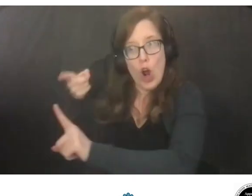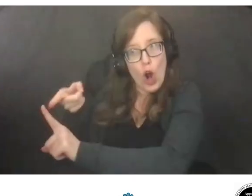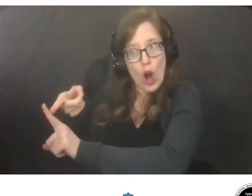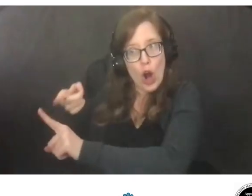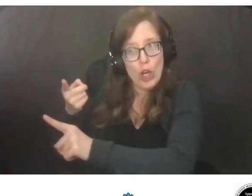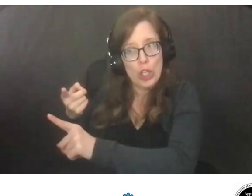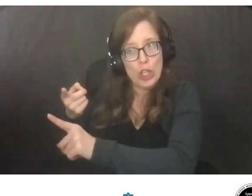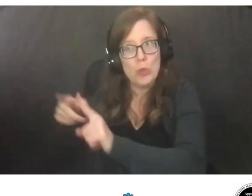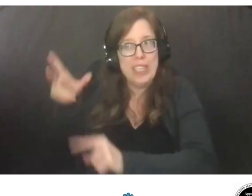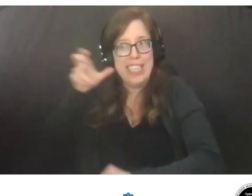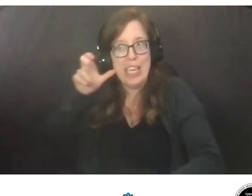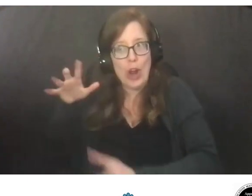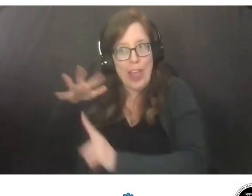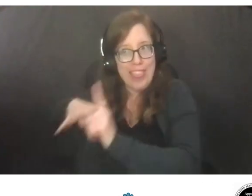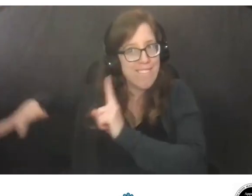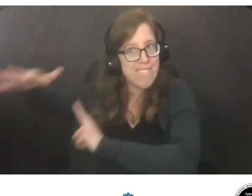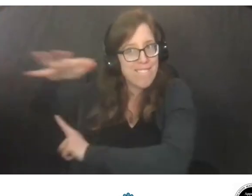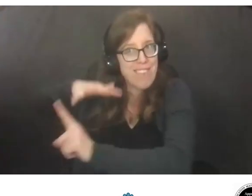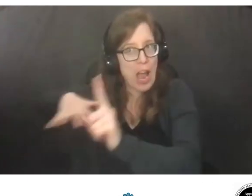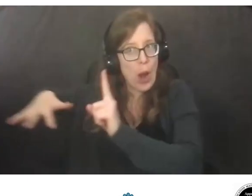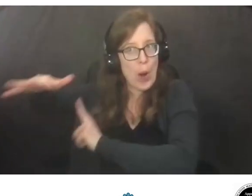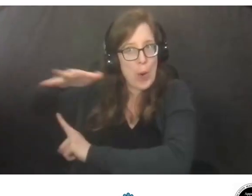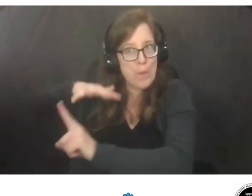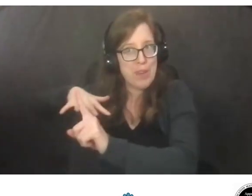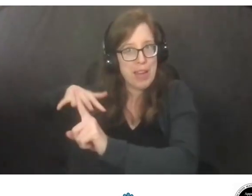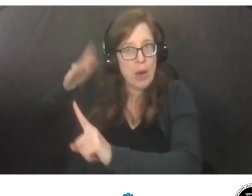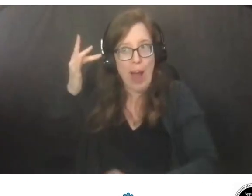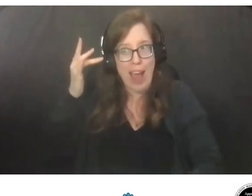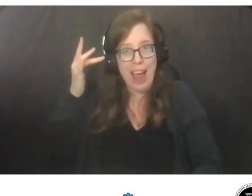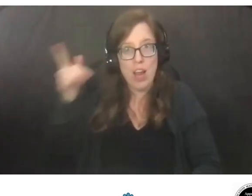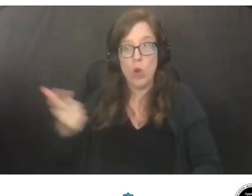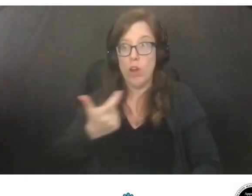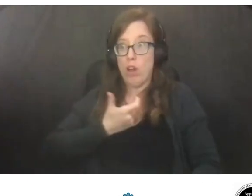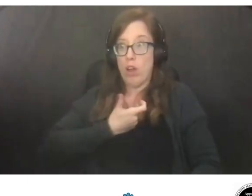to hear the environmental sounds that are going around because you're making